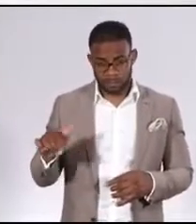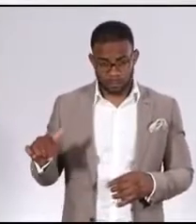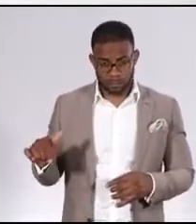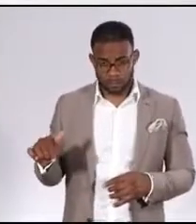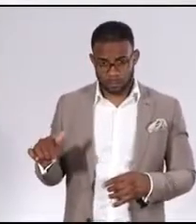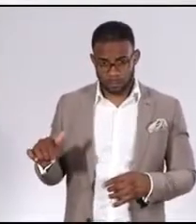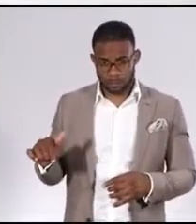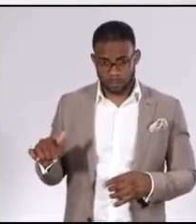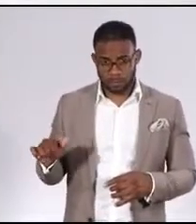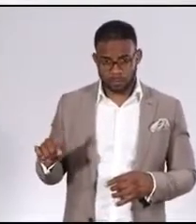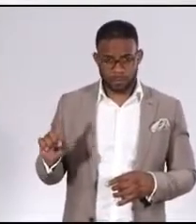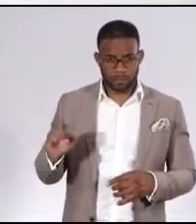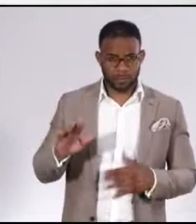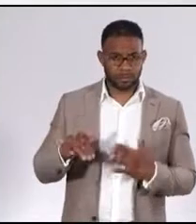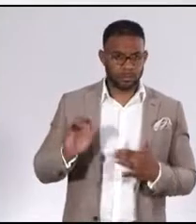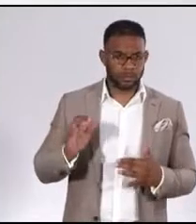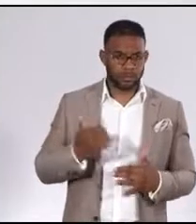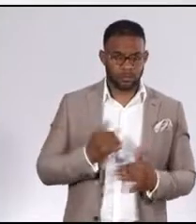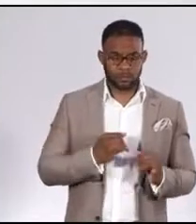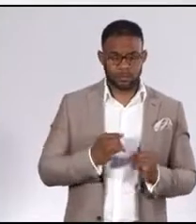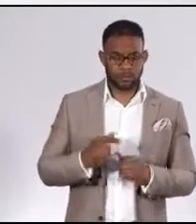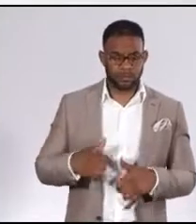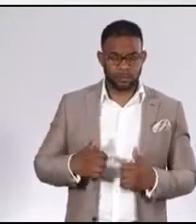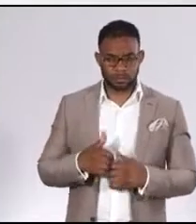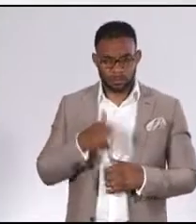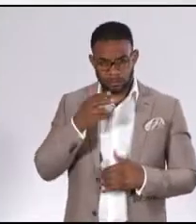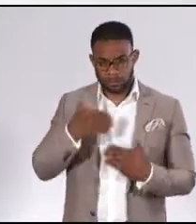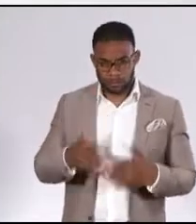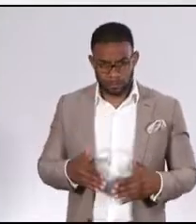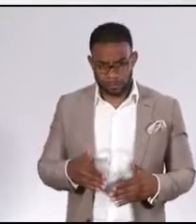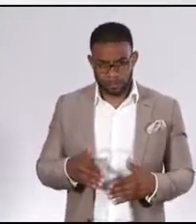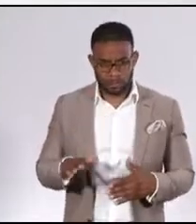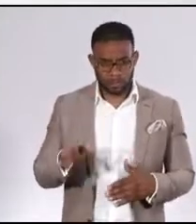this is for all of our individuals living with hearing loss and their direct caregivers.